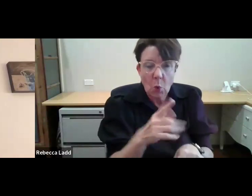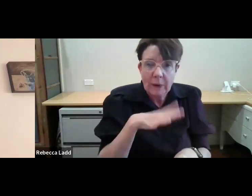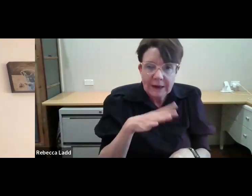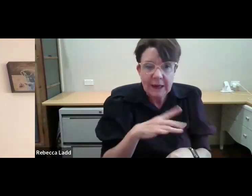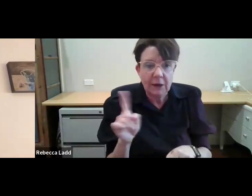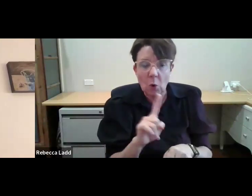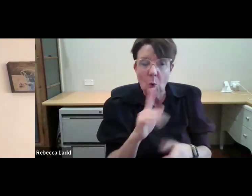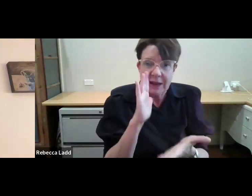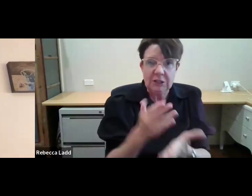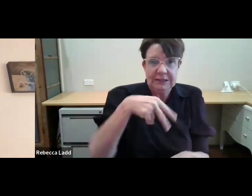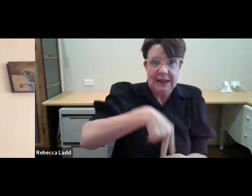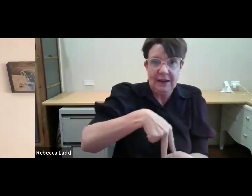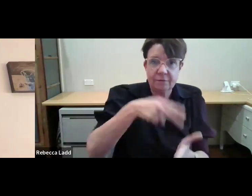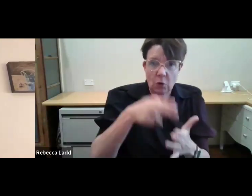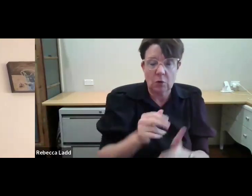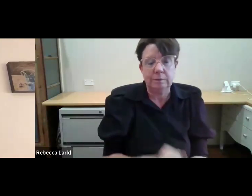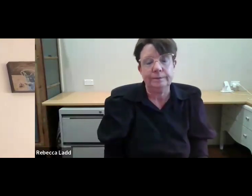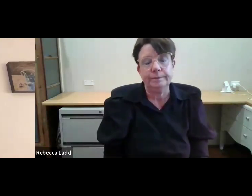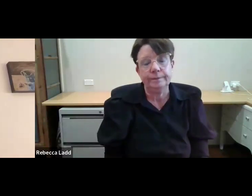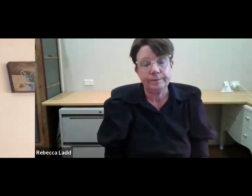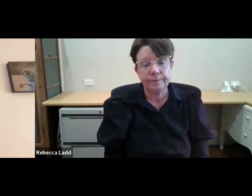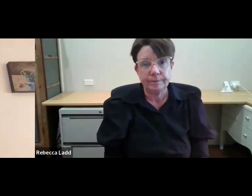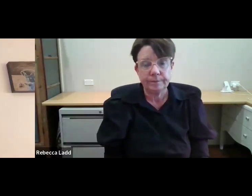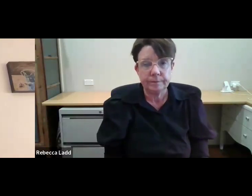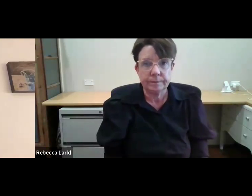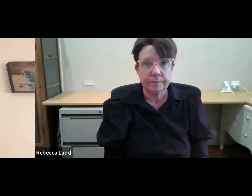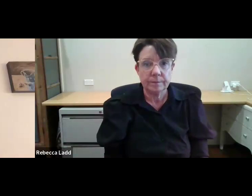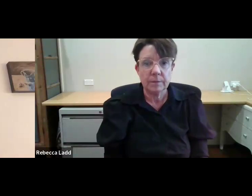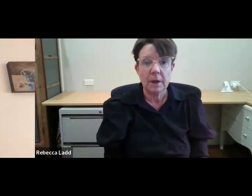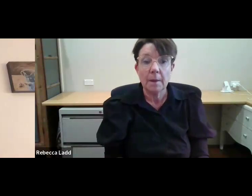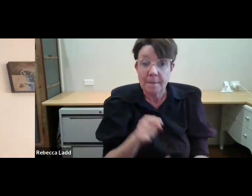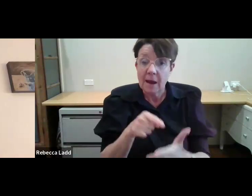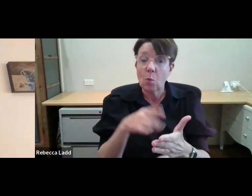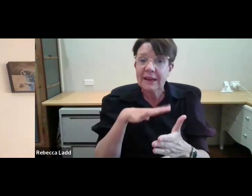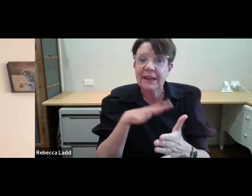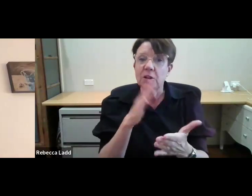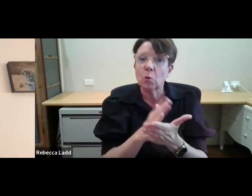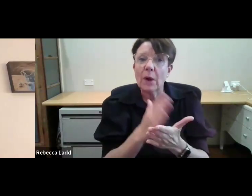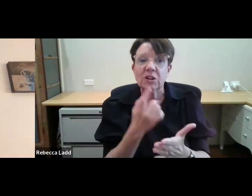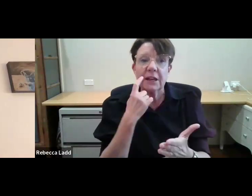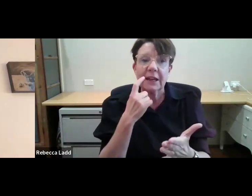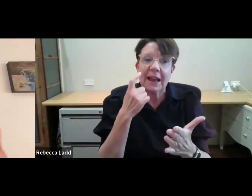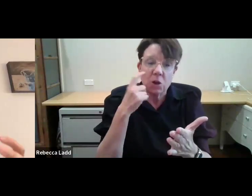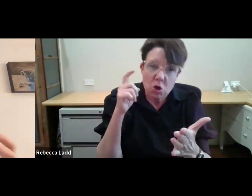do it in a way that actually acknowledges climate related issues, and build that into our strategic priorities. The second is to